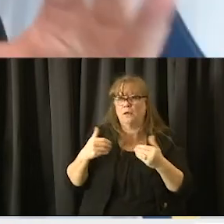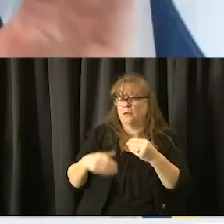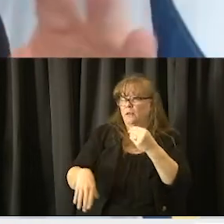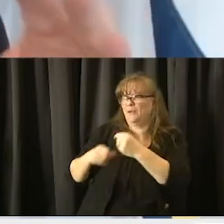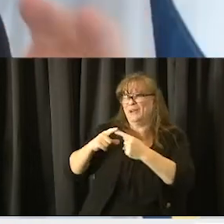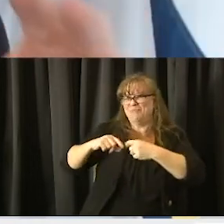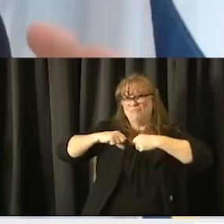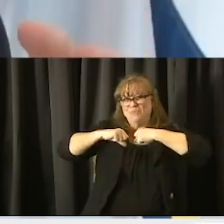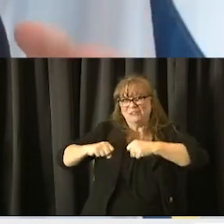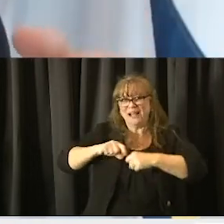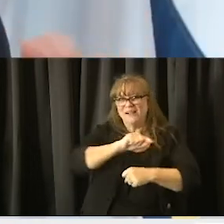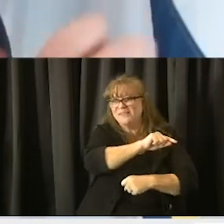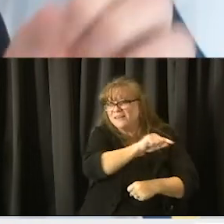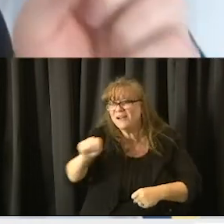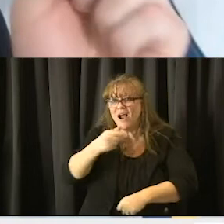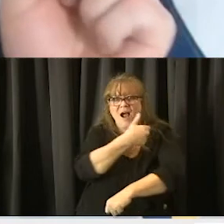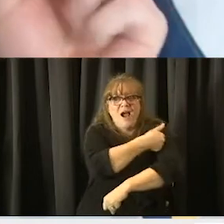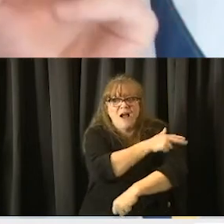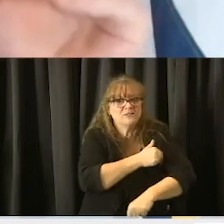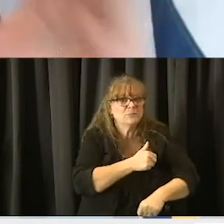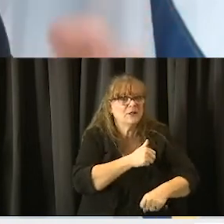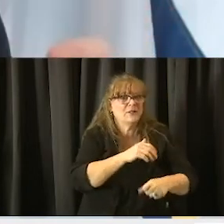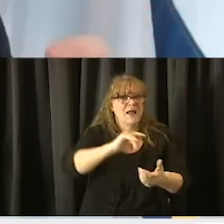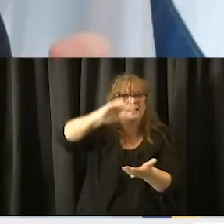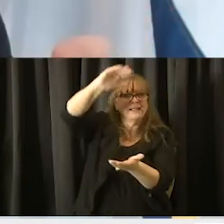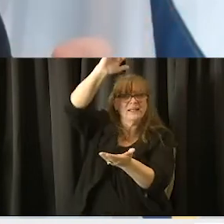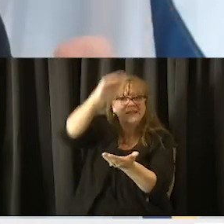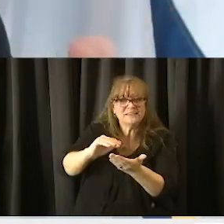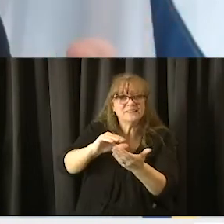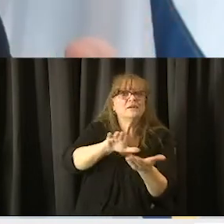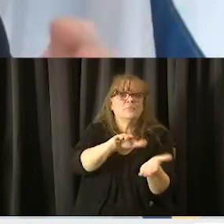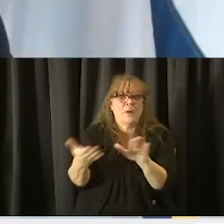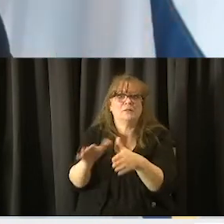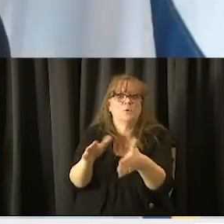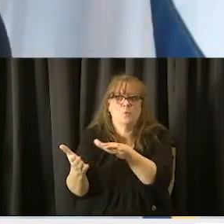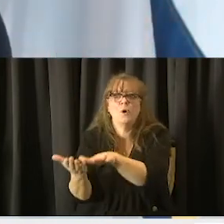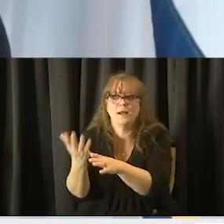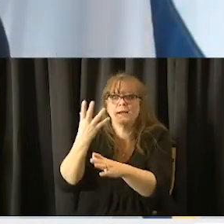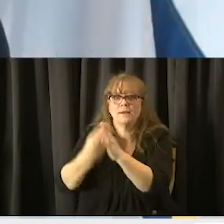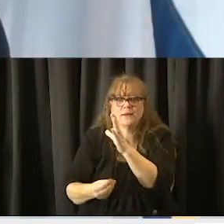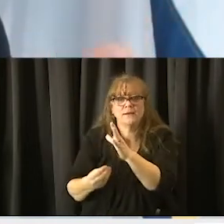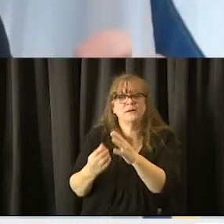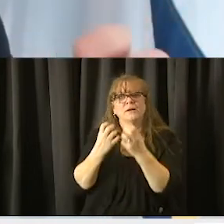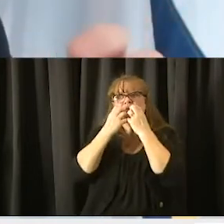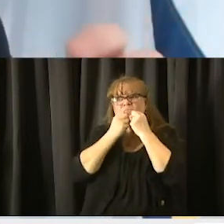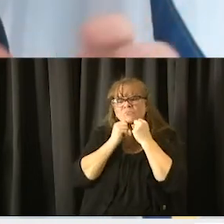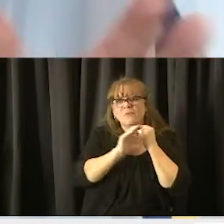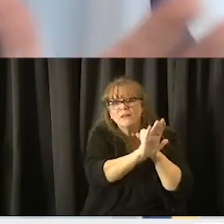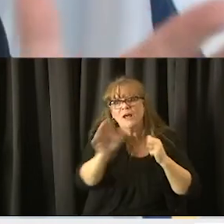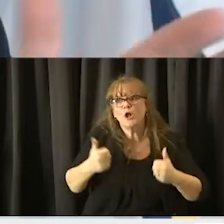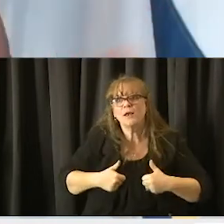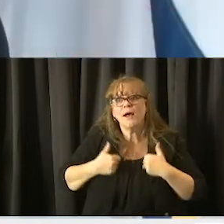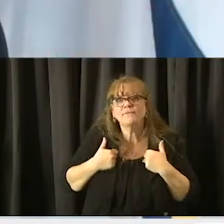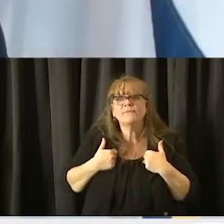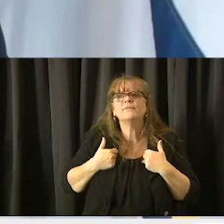acute phase of the crisis the potential for over uh running our hospitals uh bring the death rate